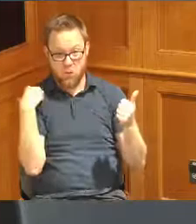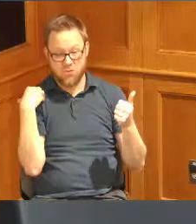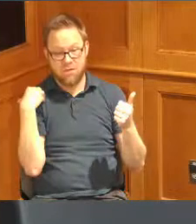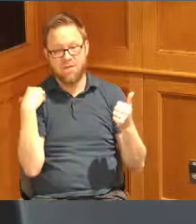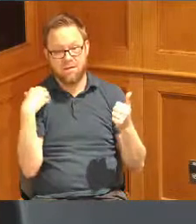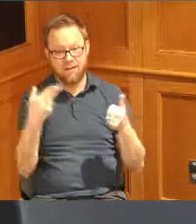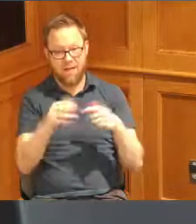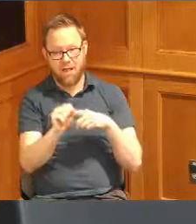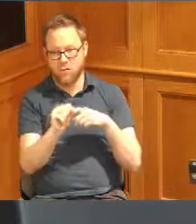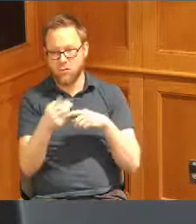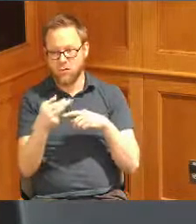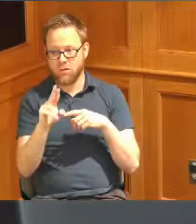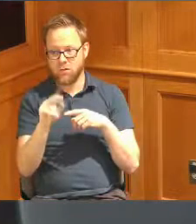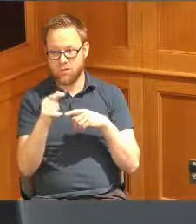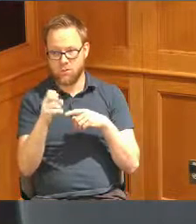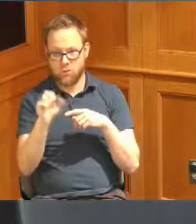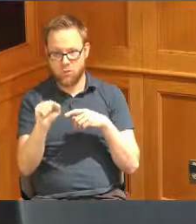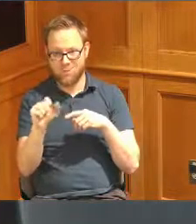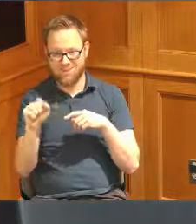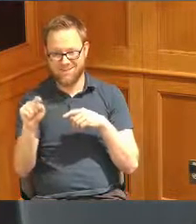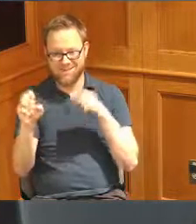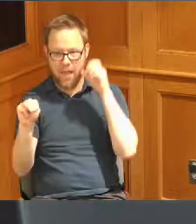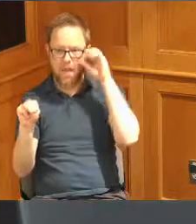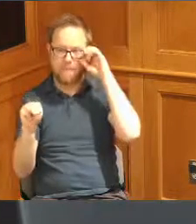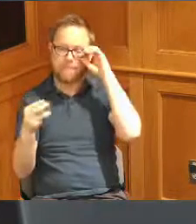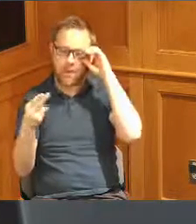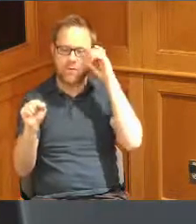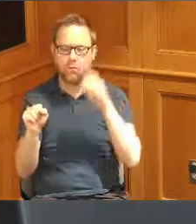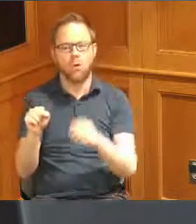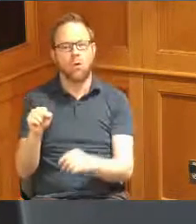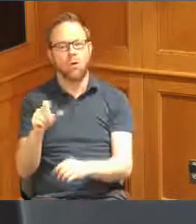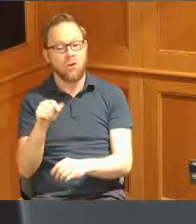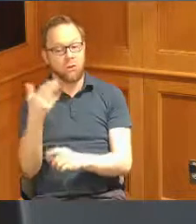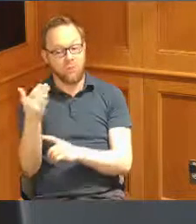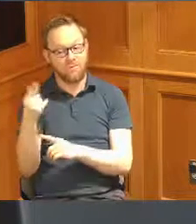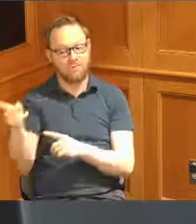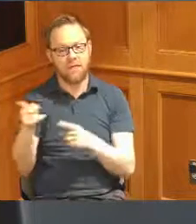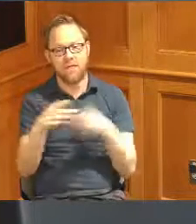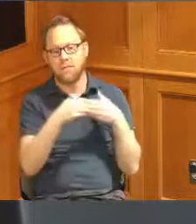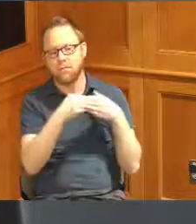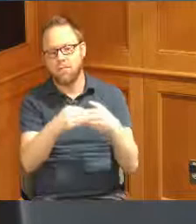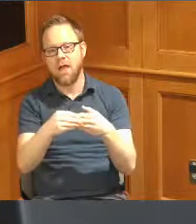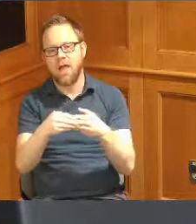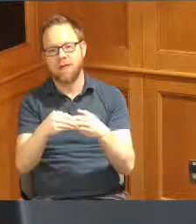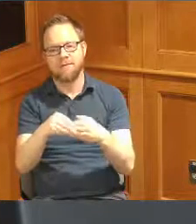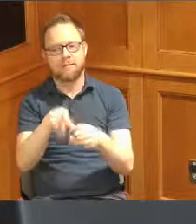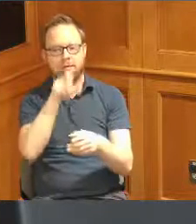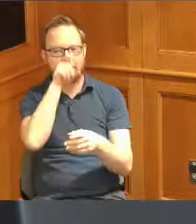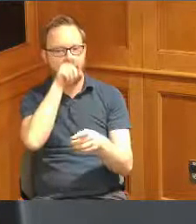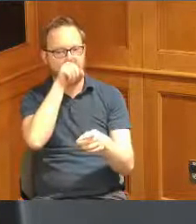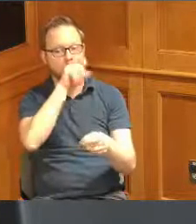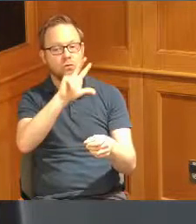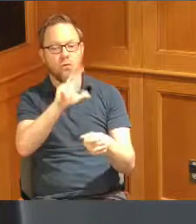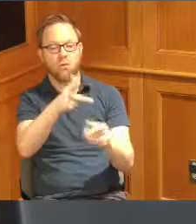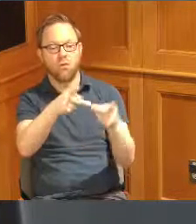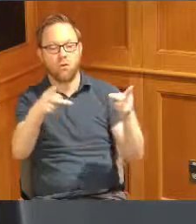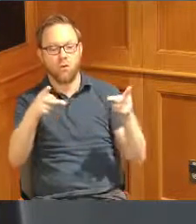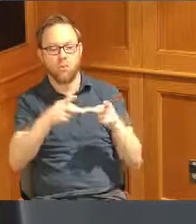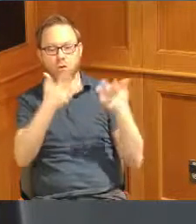2014 2015 Mosley helped the Eagles to a third place finish in the Kentucky Intercollegiate